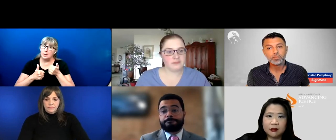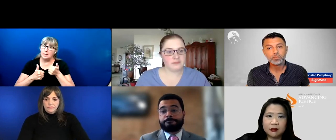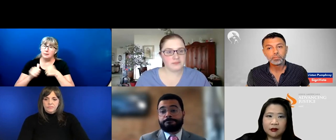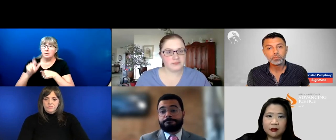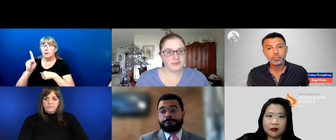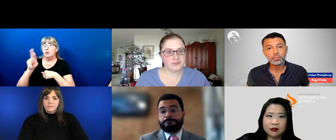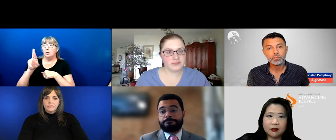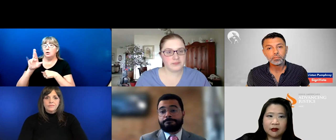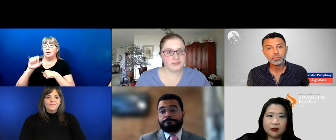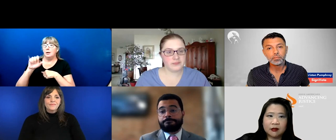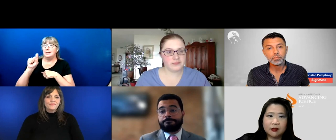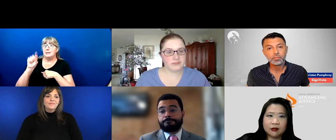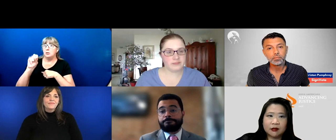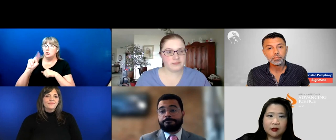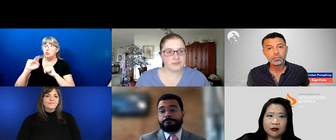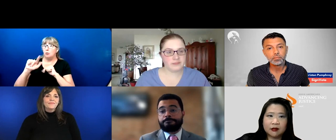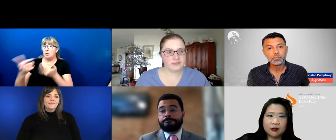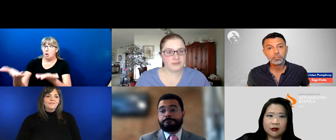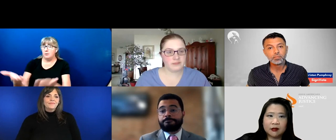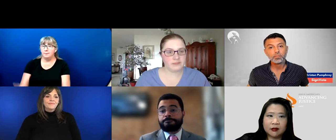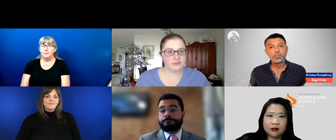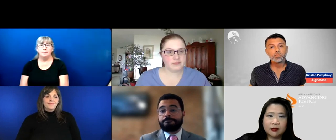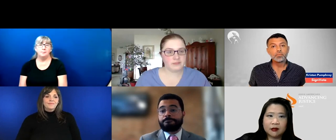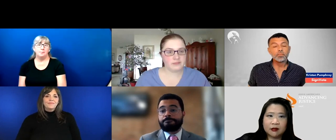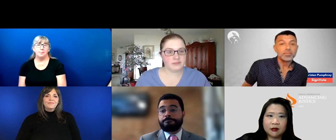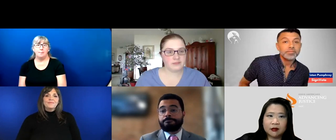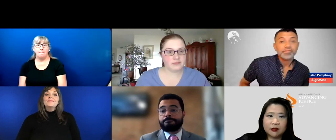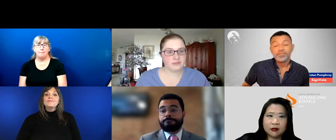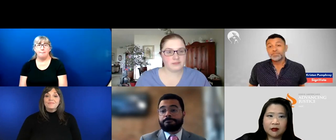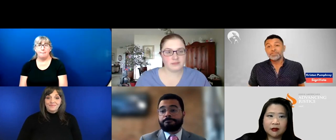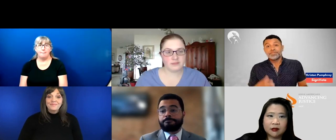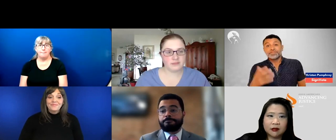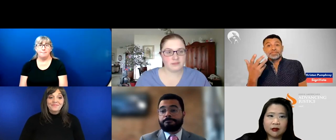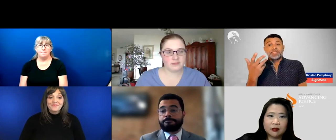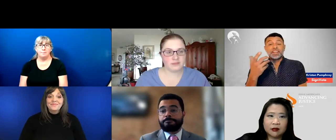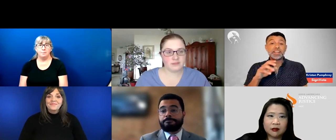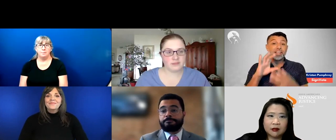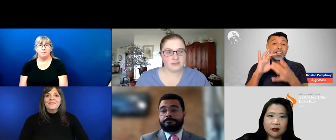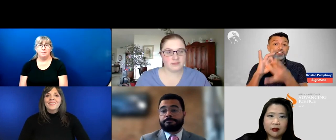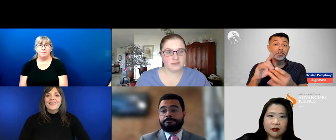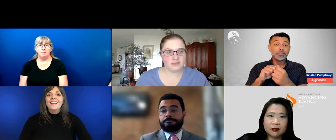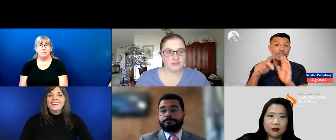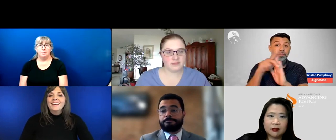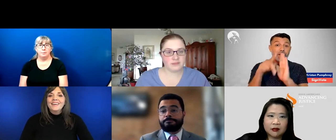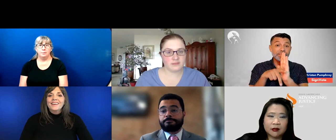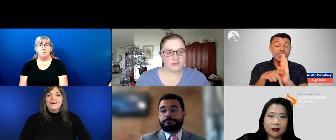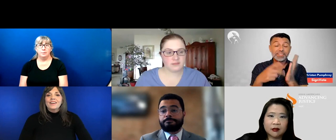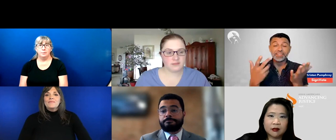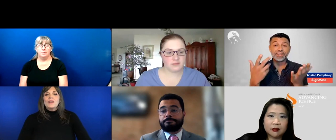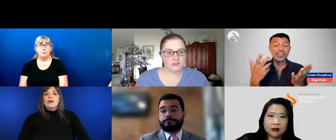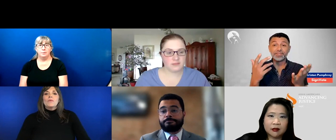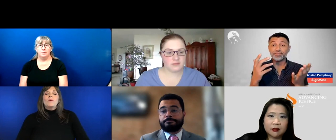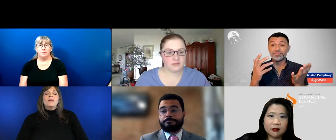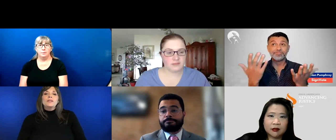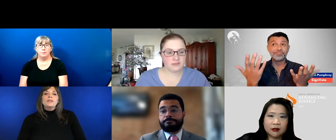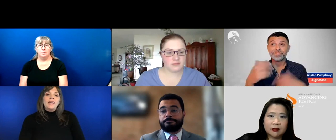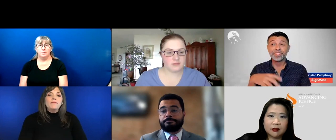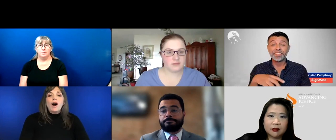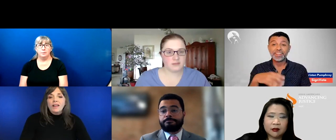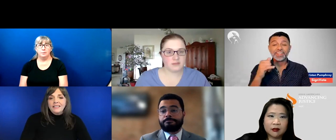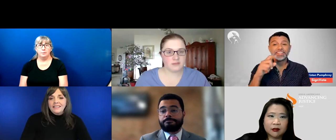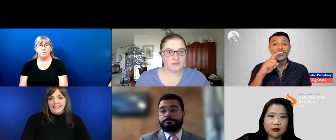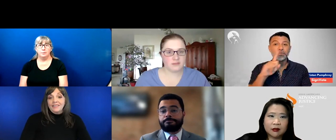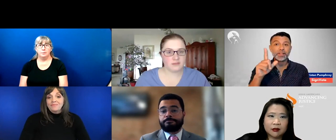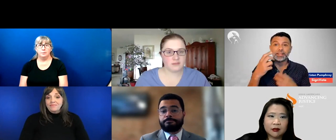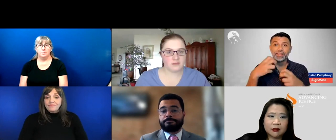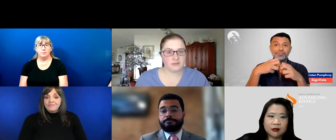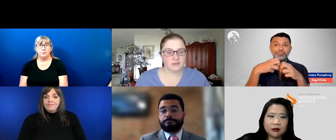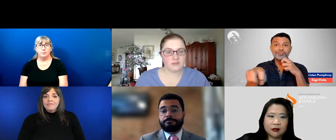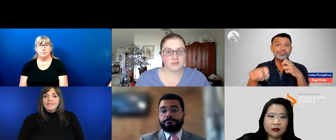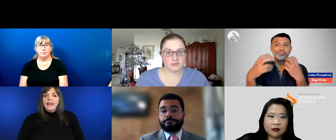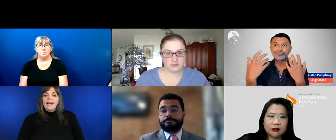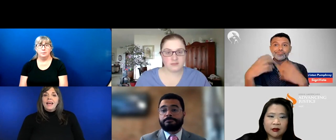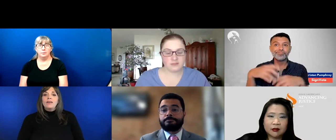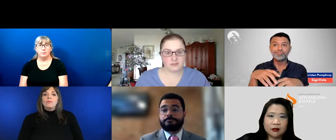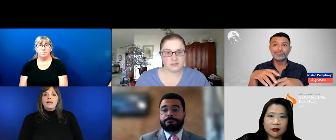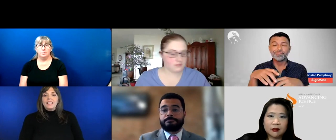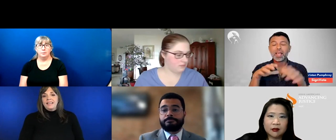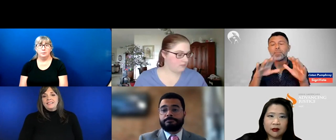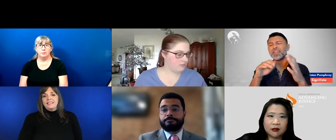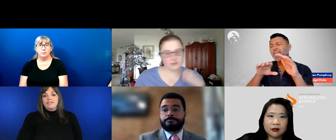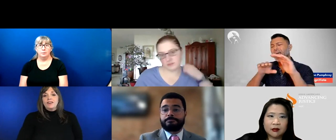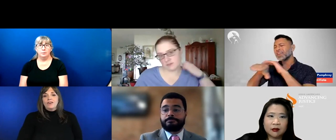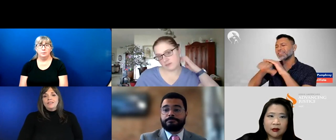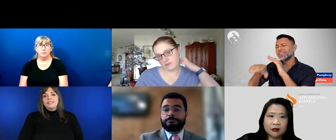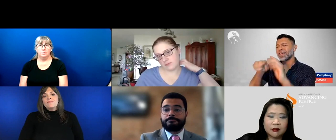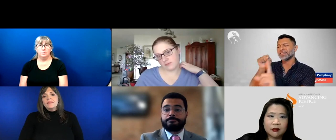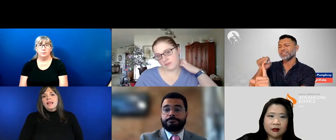When we're speaking of policy, it really is difficult.